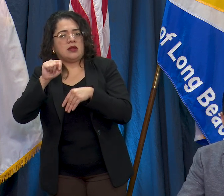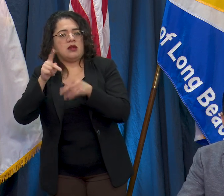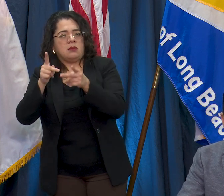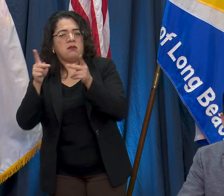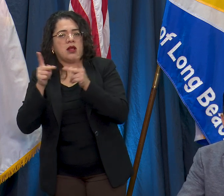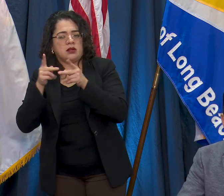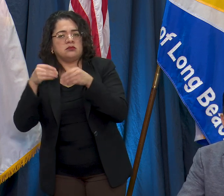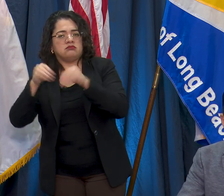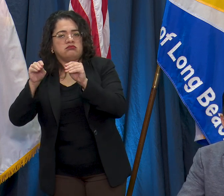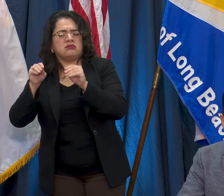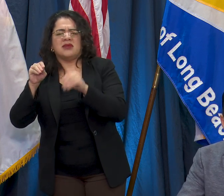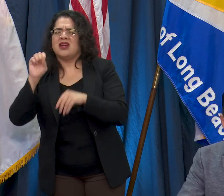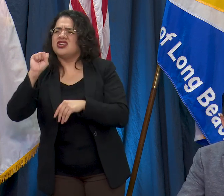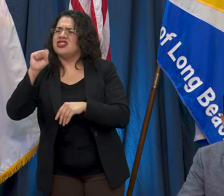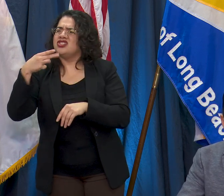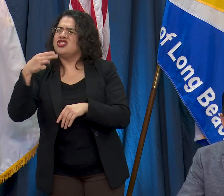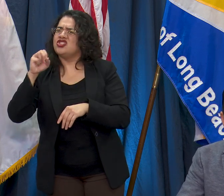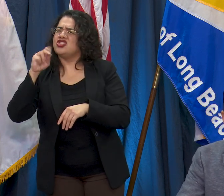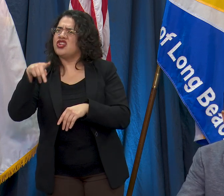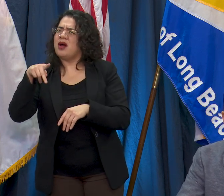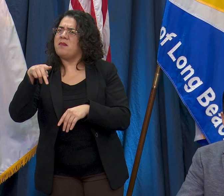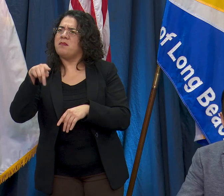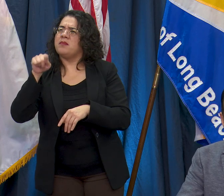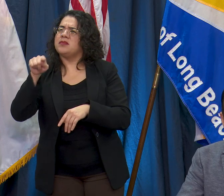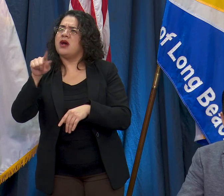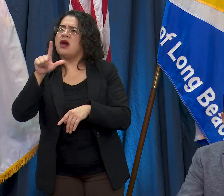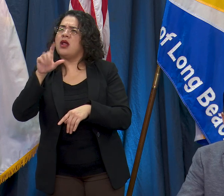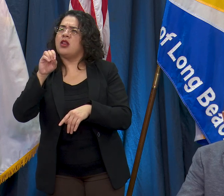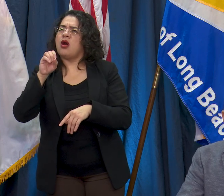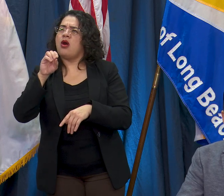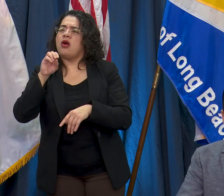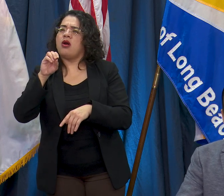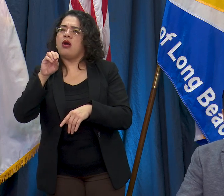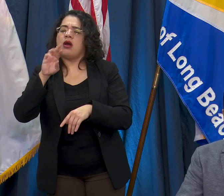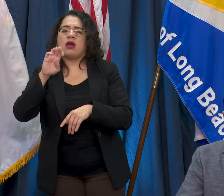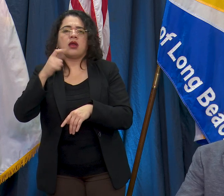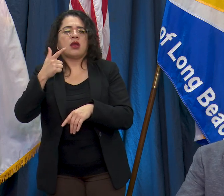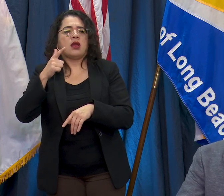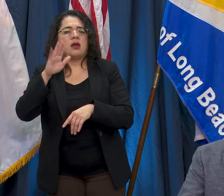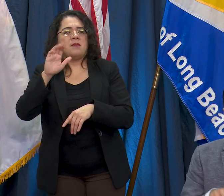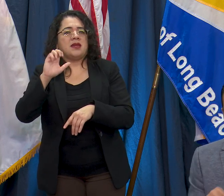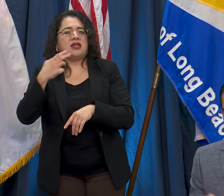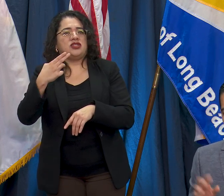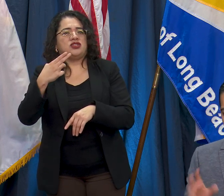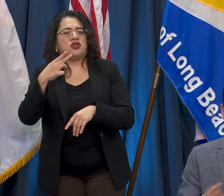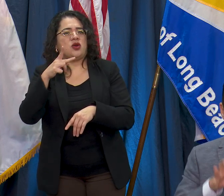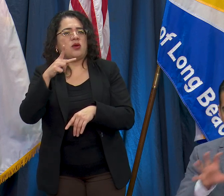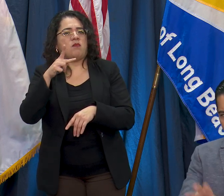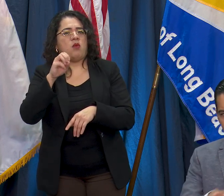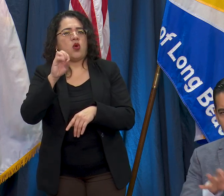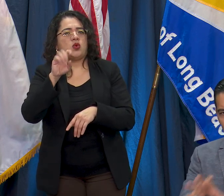Shop.lbpost.com where people